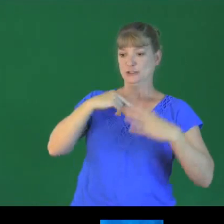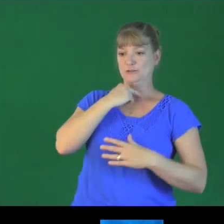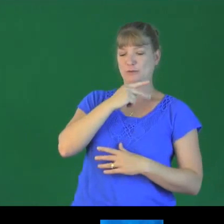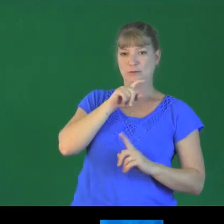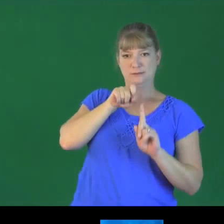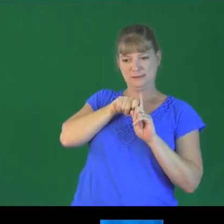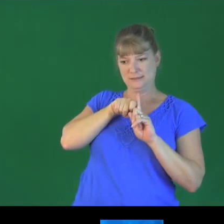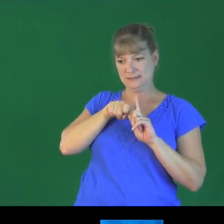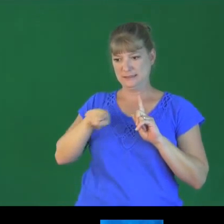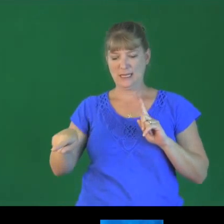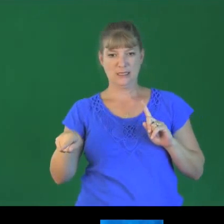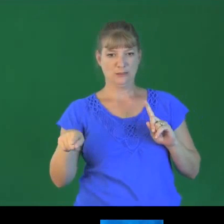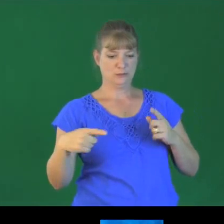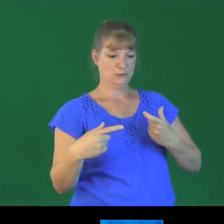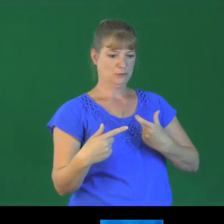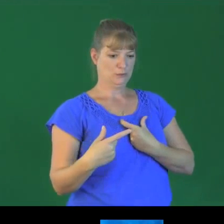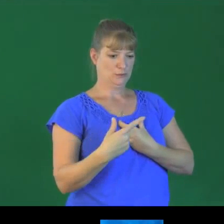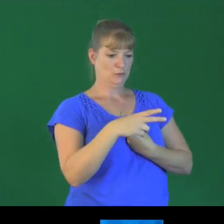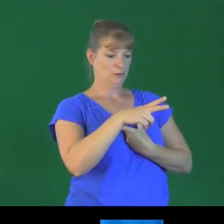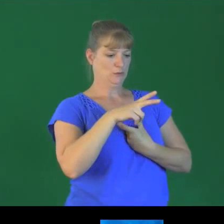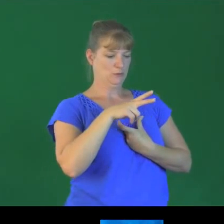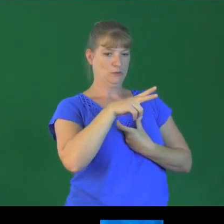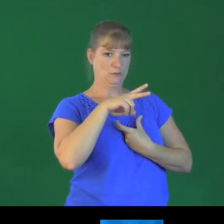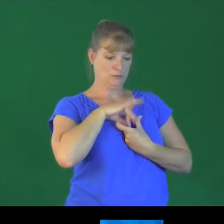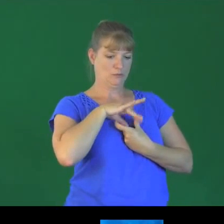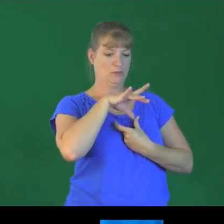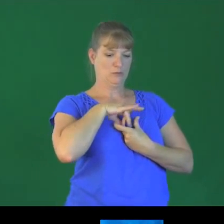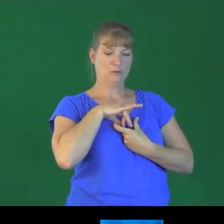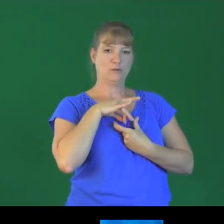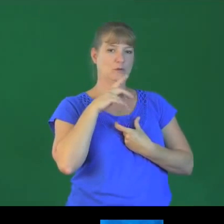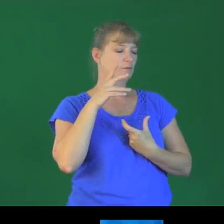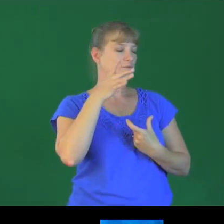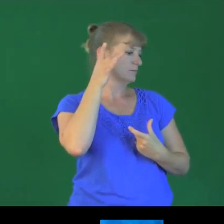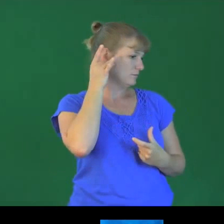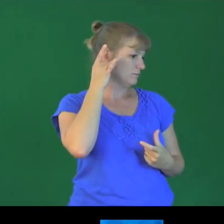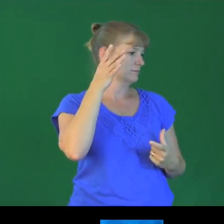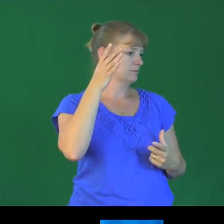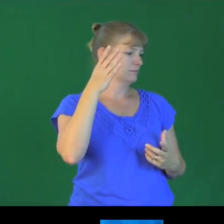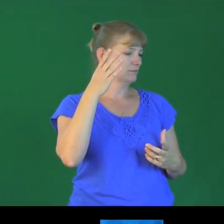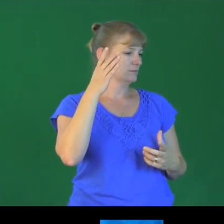to the receivers on the child's ear.